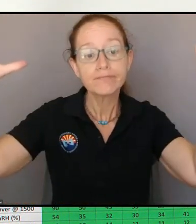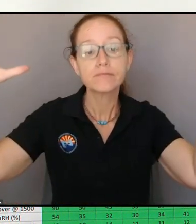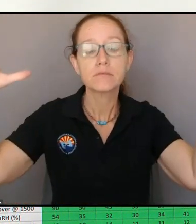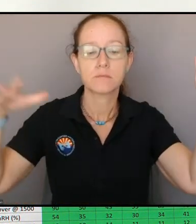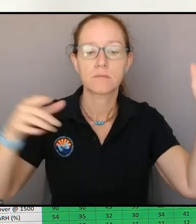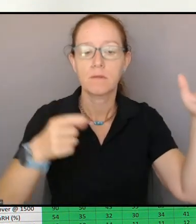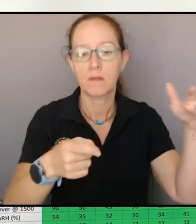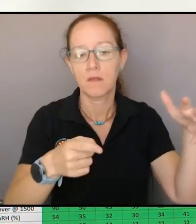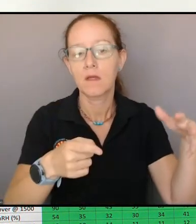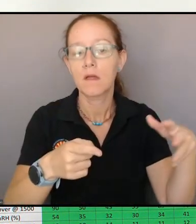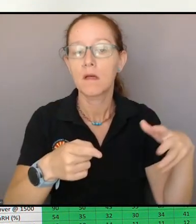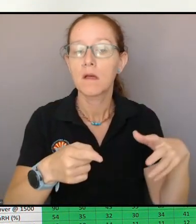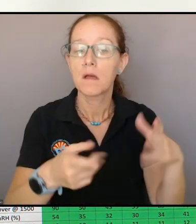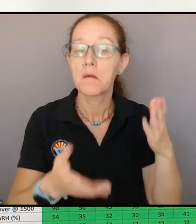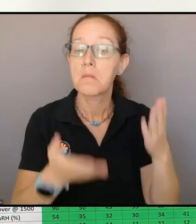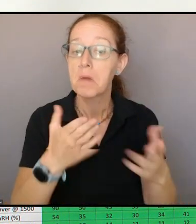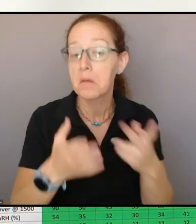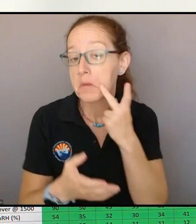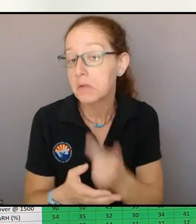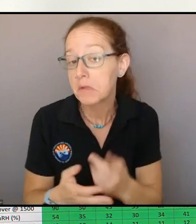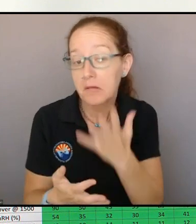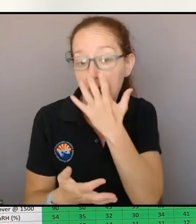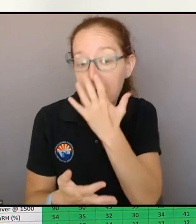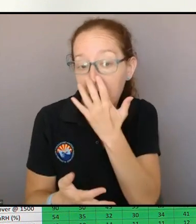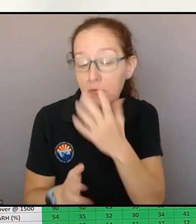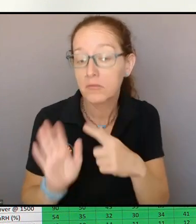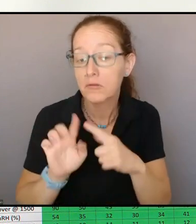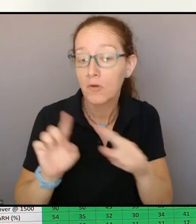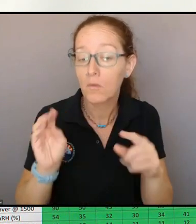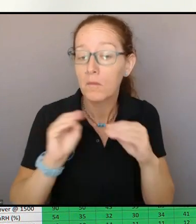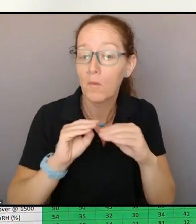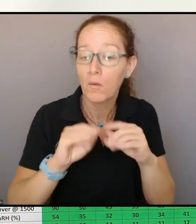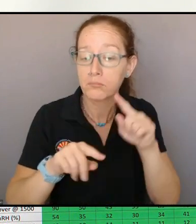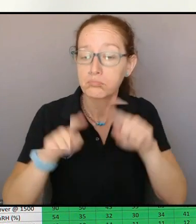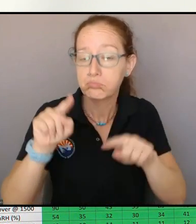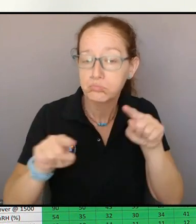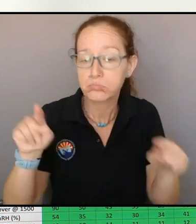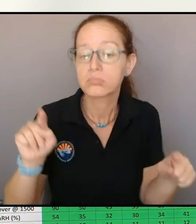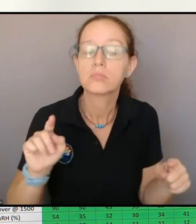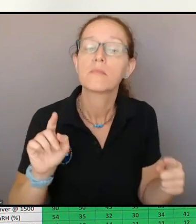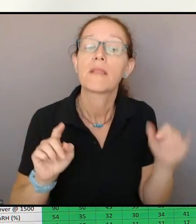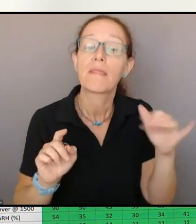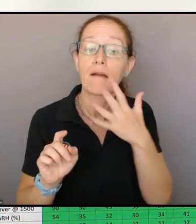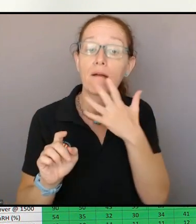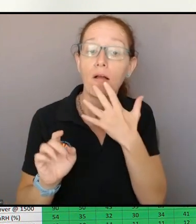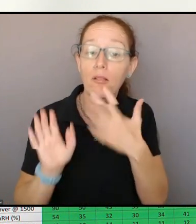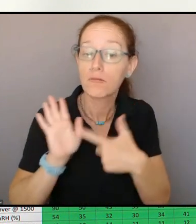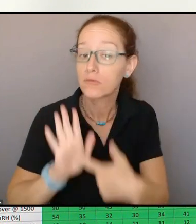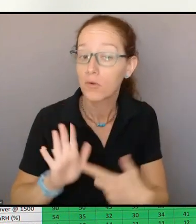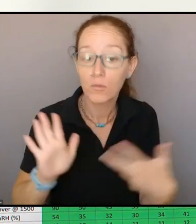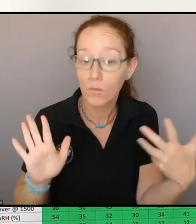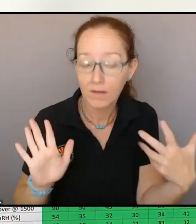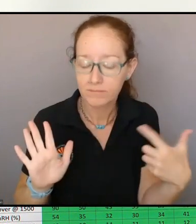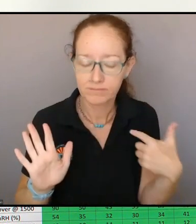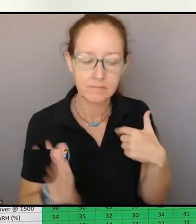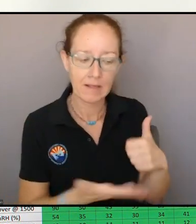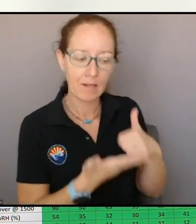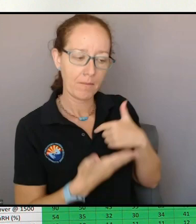be able to see and that just shows us as meteorologists what kind of clouds, what level of clouds are in different